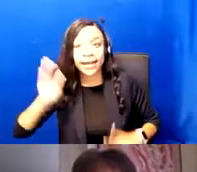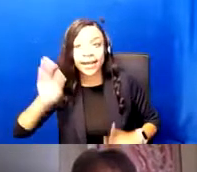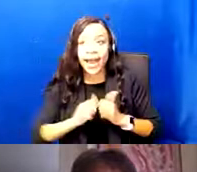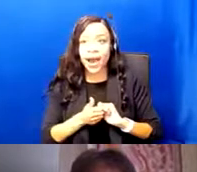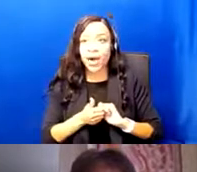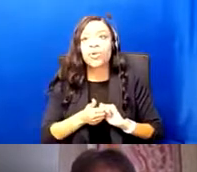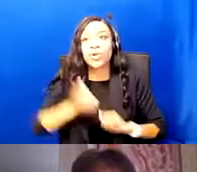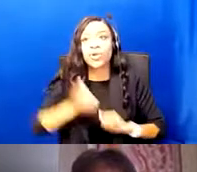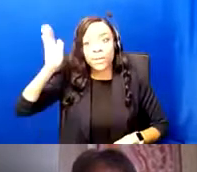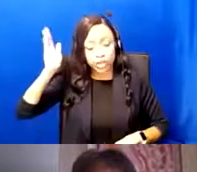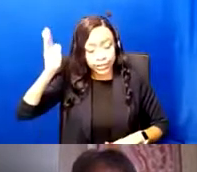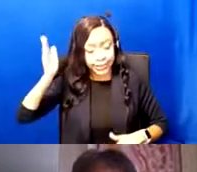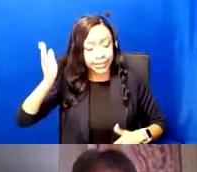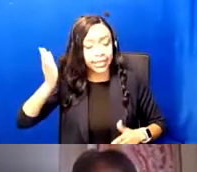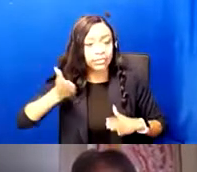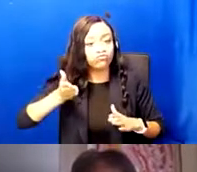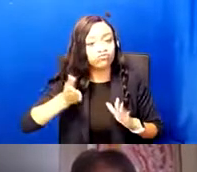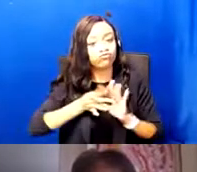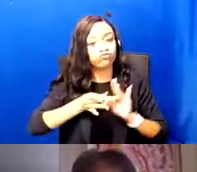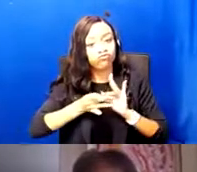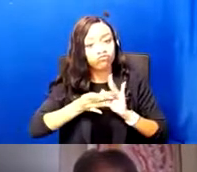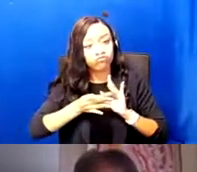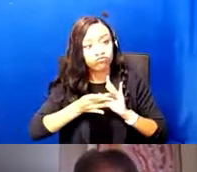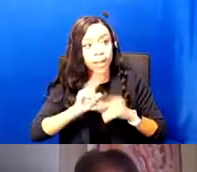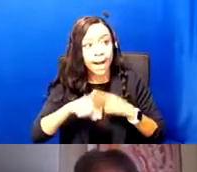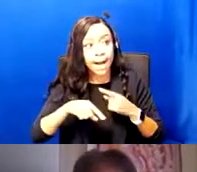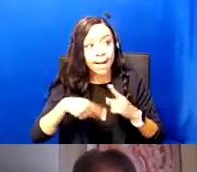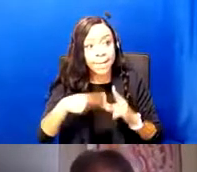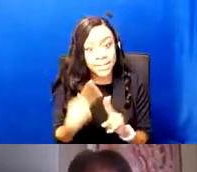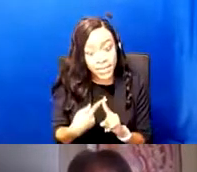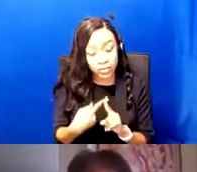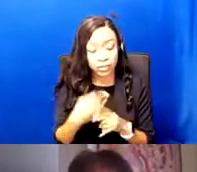and doing international exchange in a much more sustainable and climate friendly way,